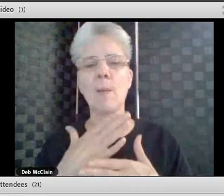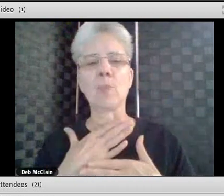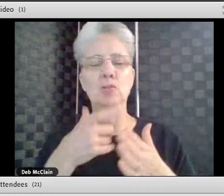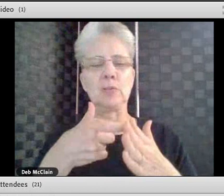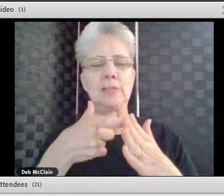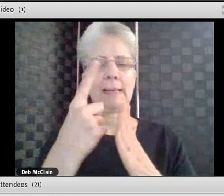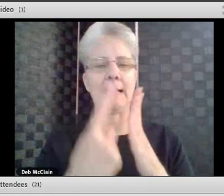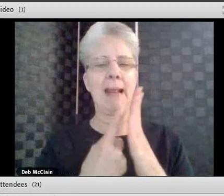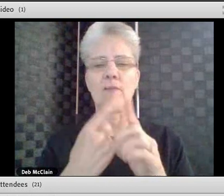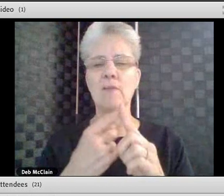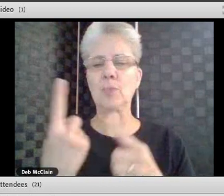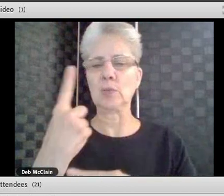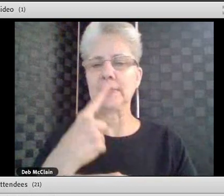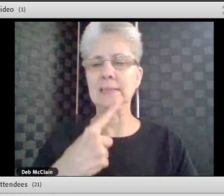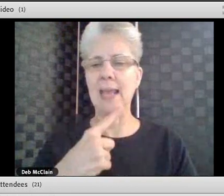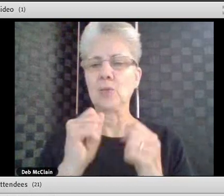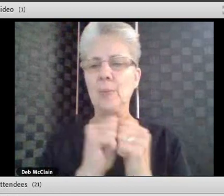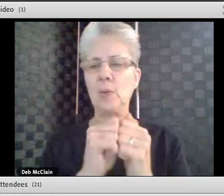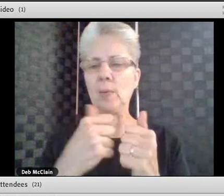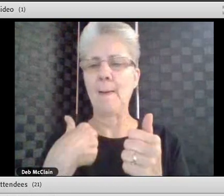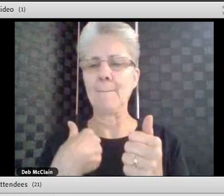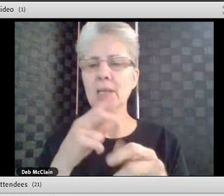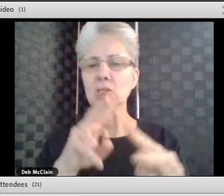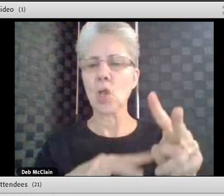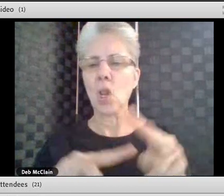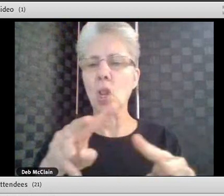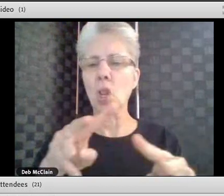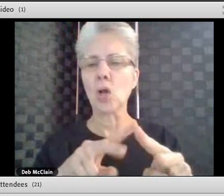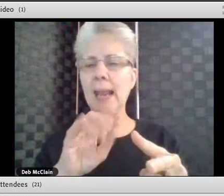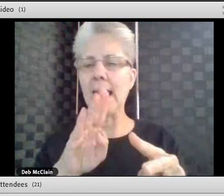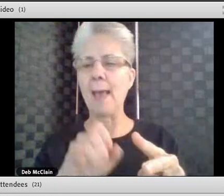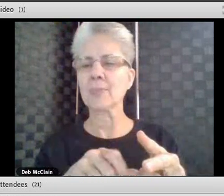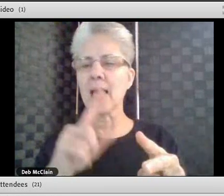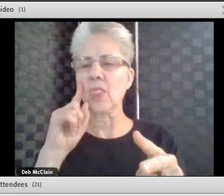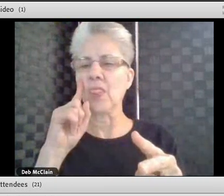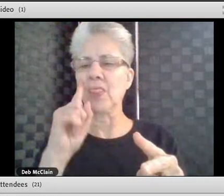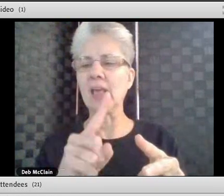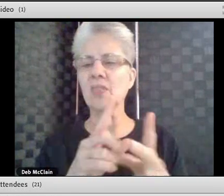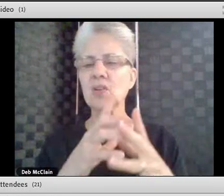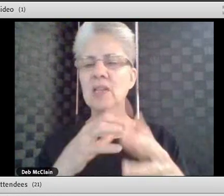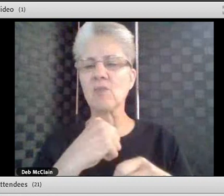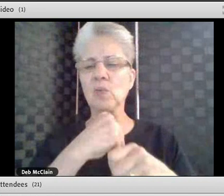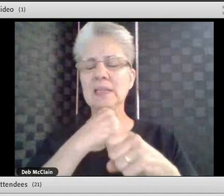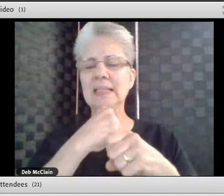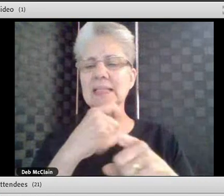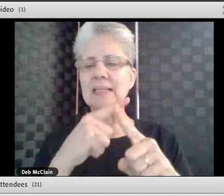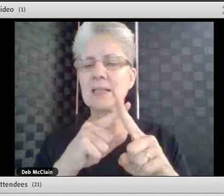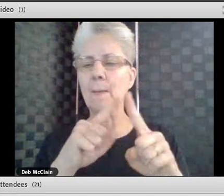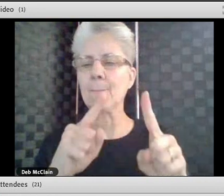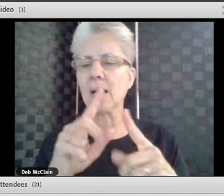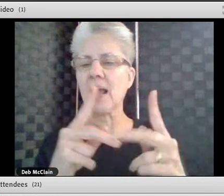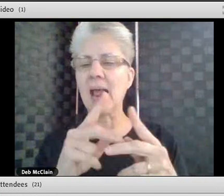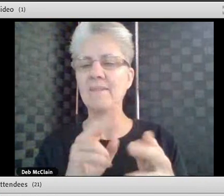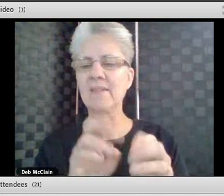and I appreciate you taking an hour out of your day to spend it with me to look at labs. I think there's a great deal of resistance